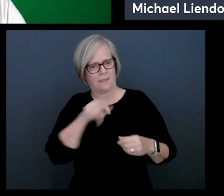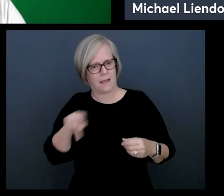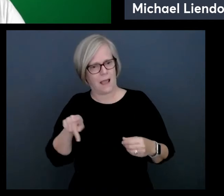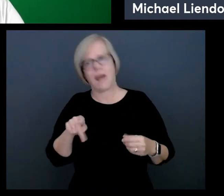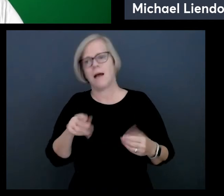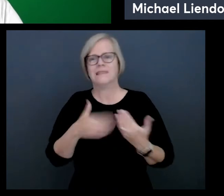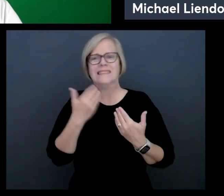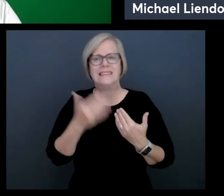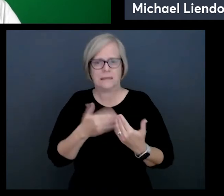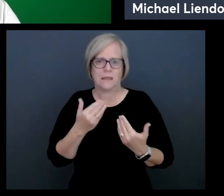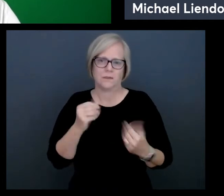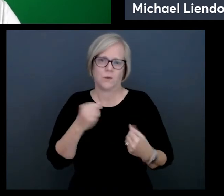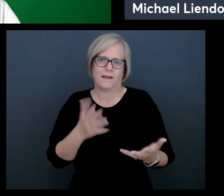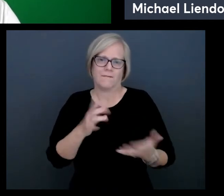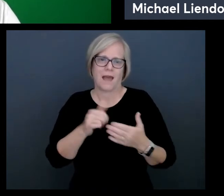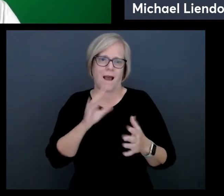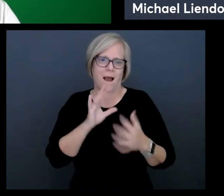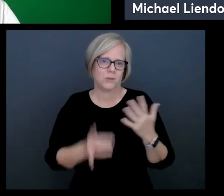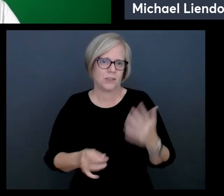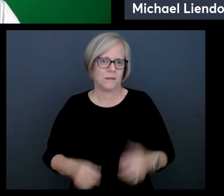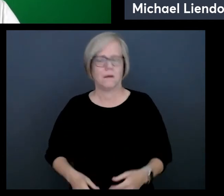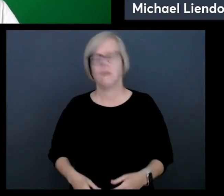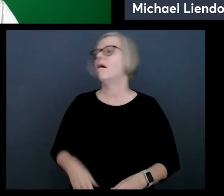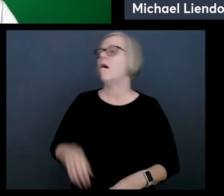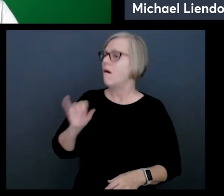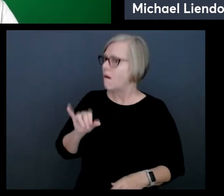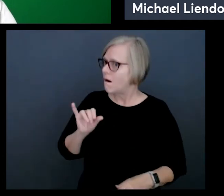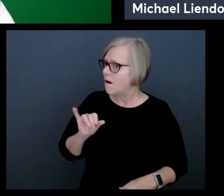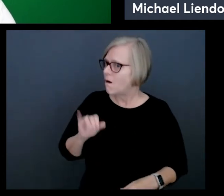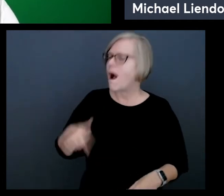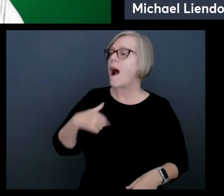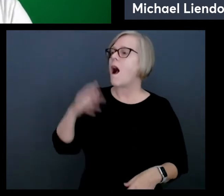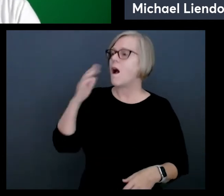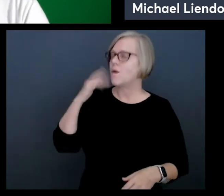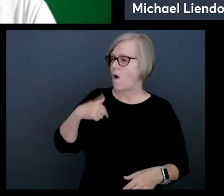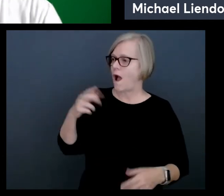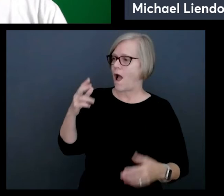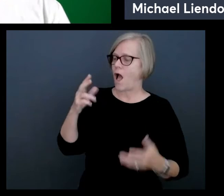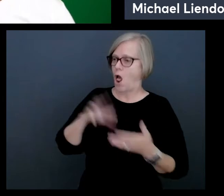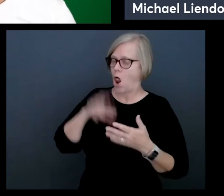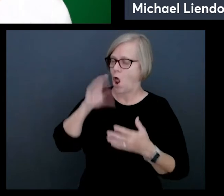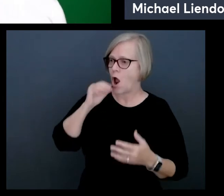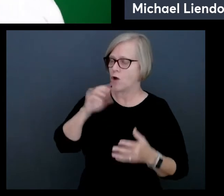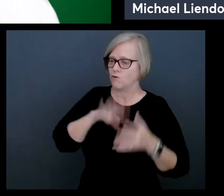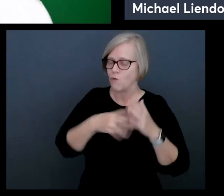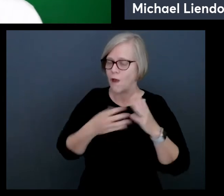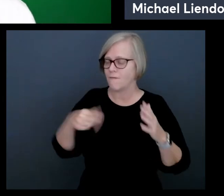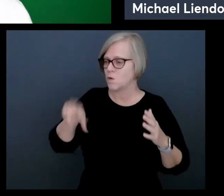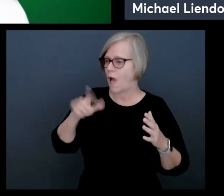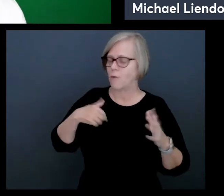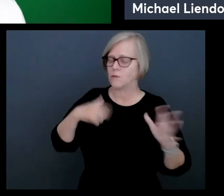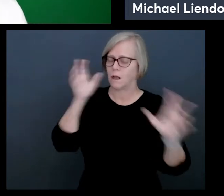flowing throughout the application? It's a really compelling option. Yeah, and I know that when I found out about GraphQL,